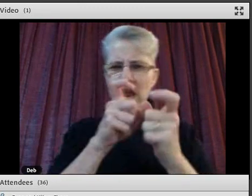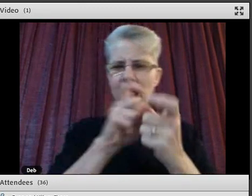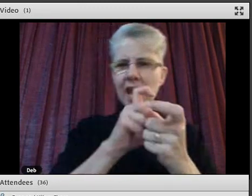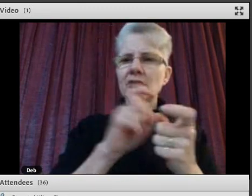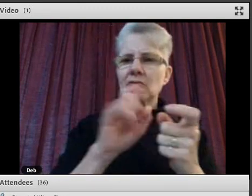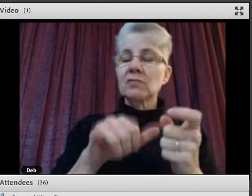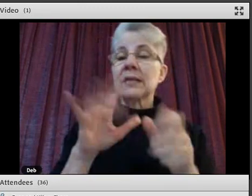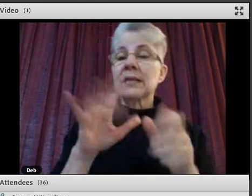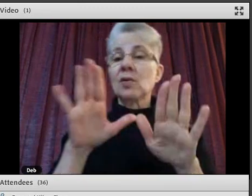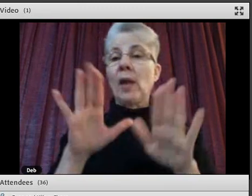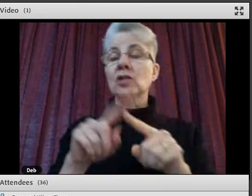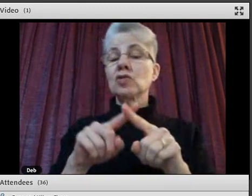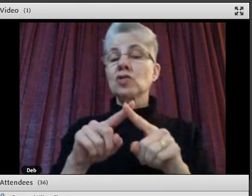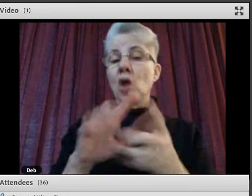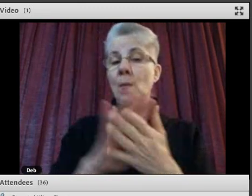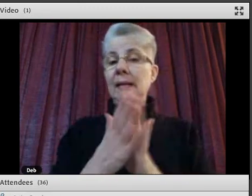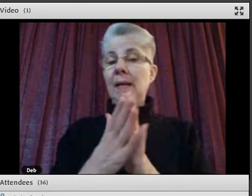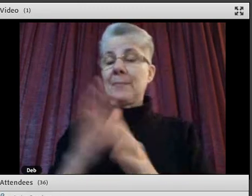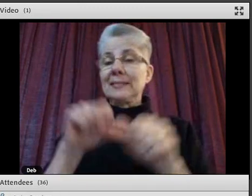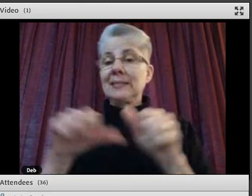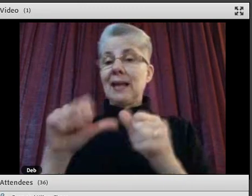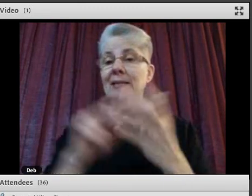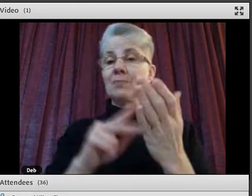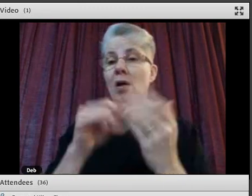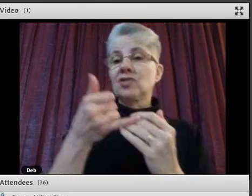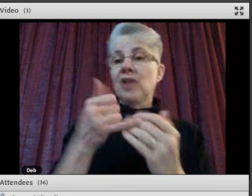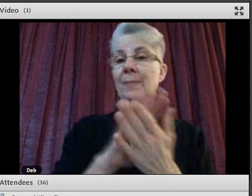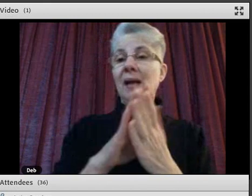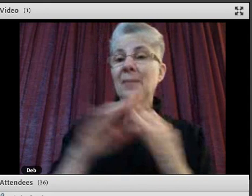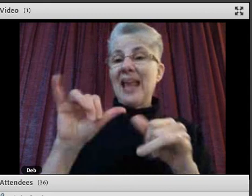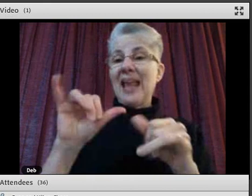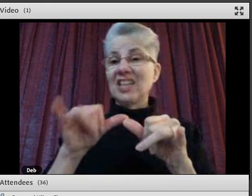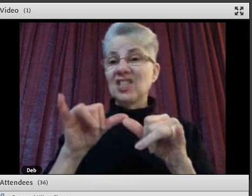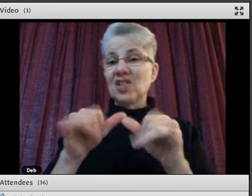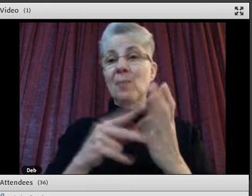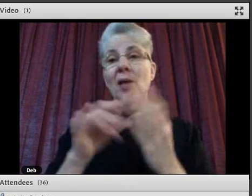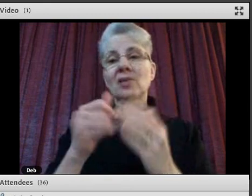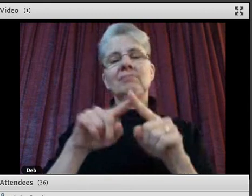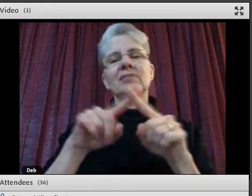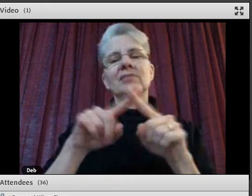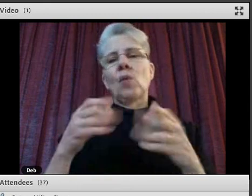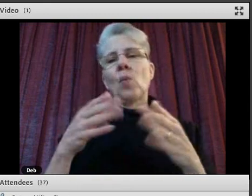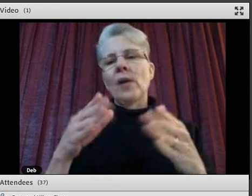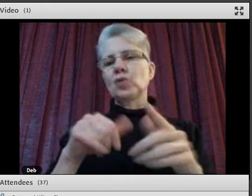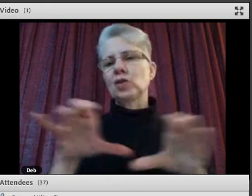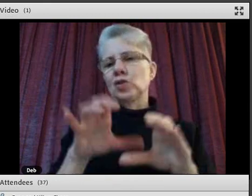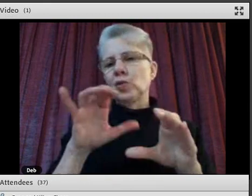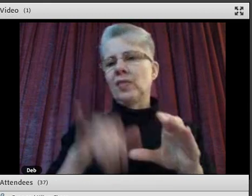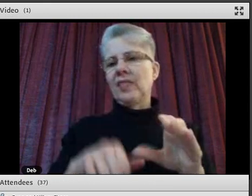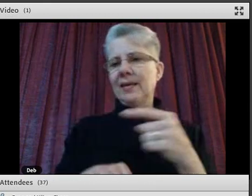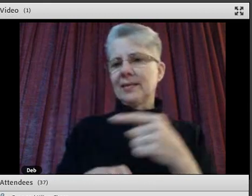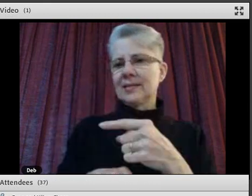Anyway, turning this into a science project, turning this into an engineering project, there's a lot of ways we can go with Coke and Mentos